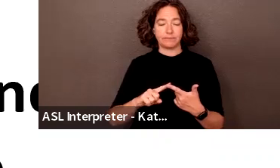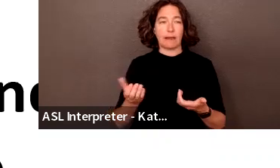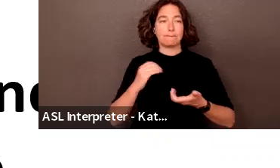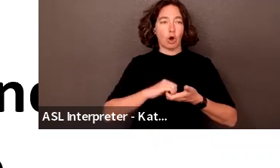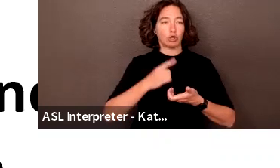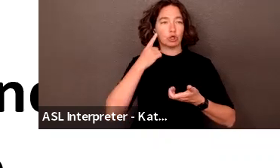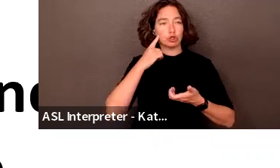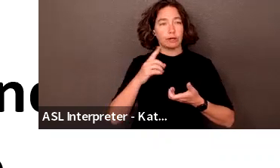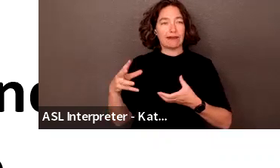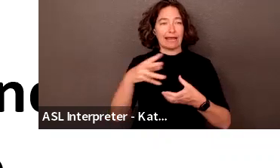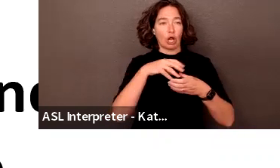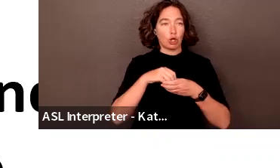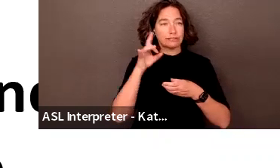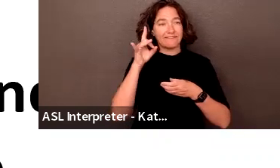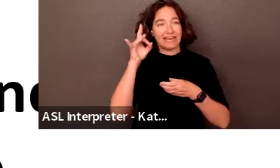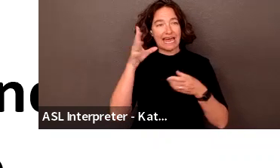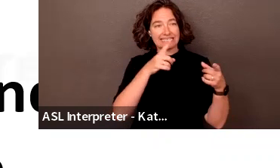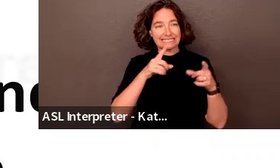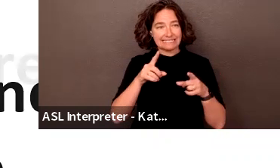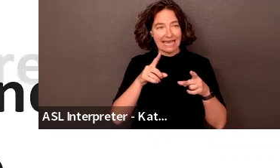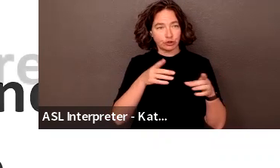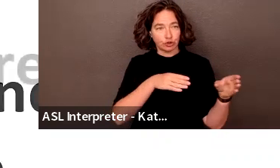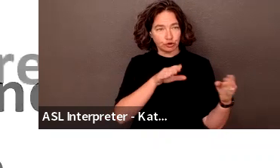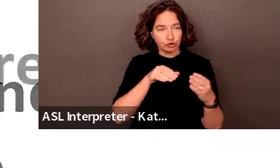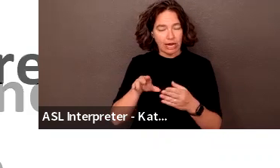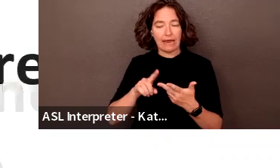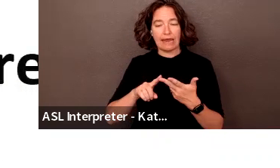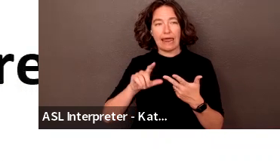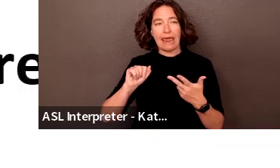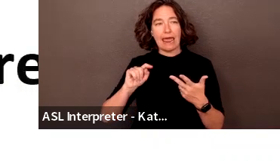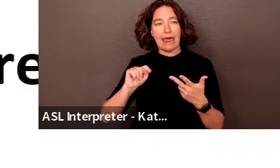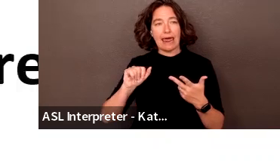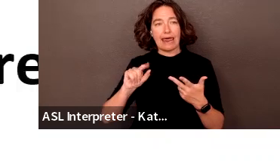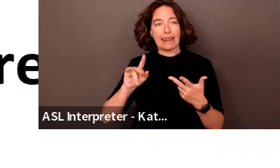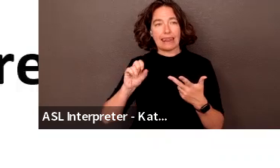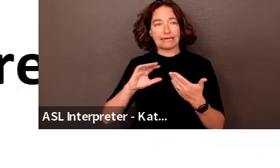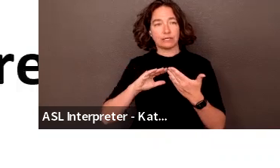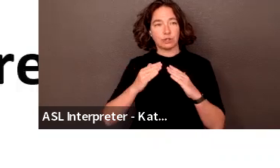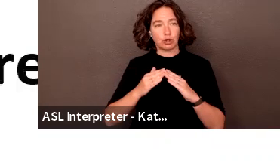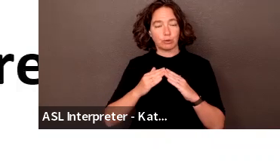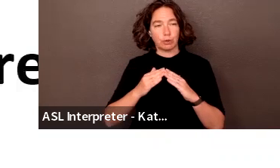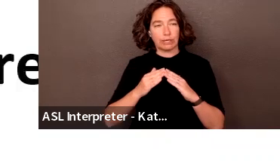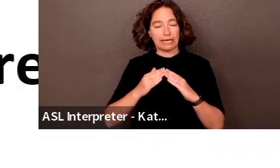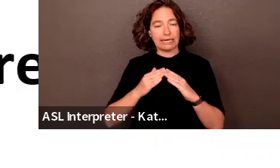have helped mentor myself as I come into this position